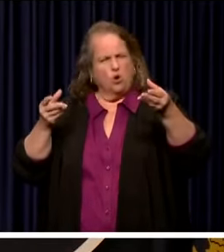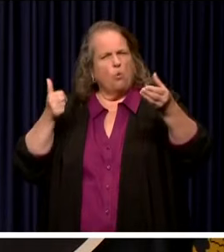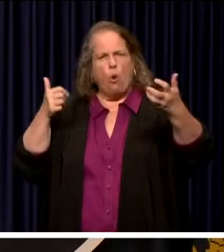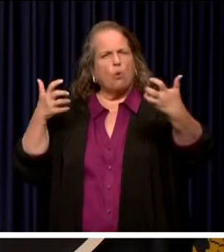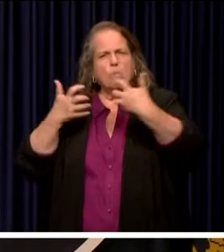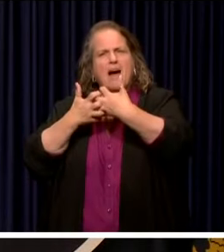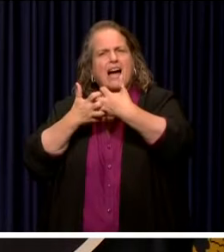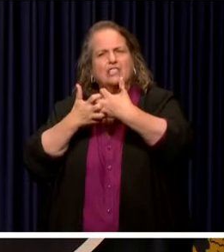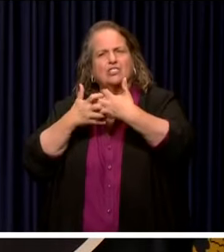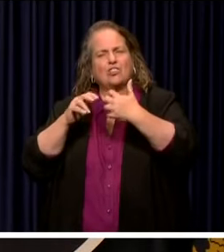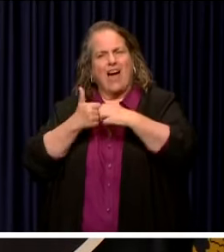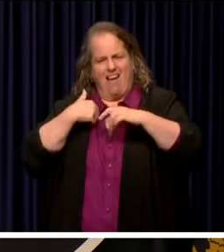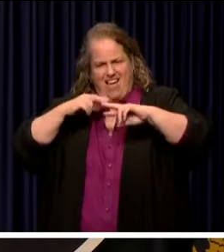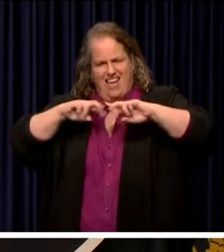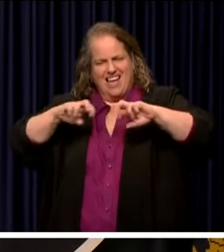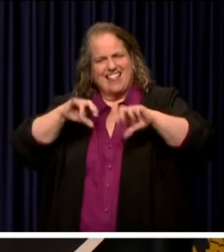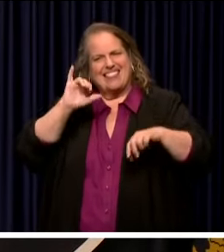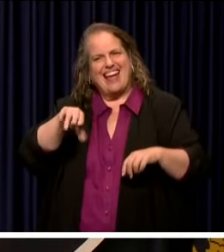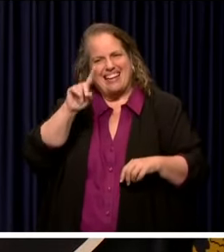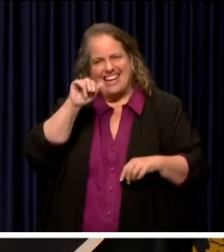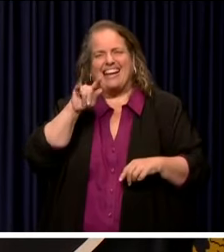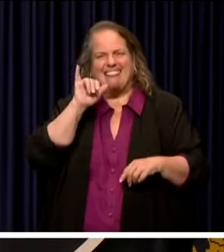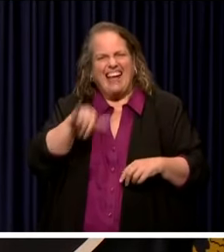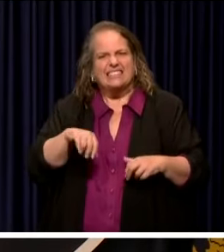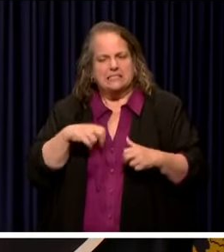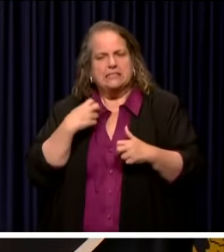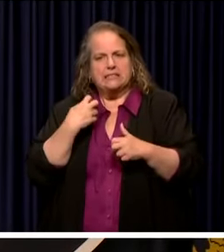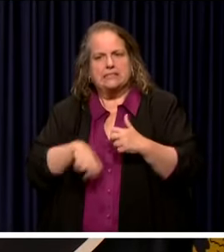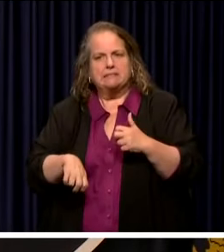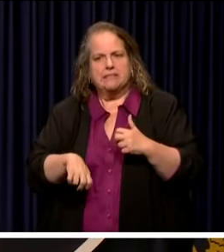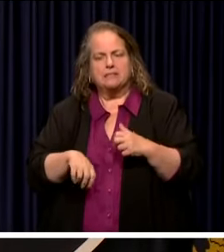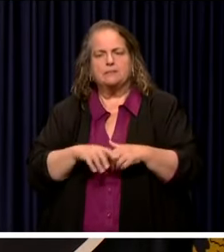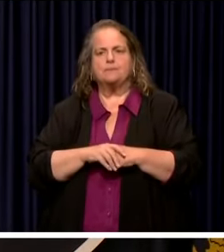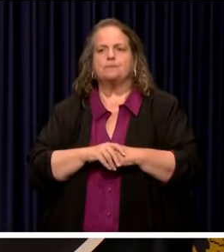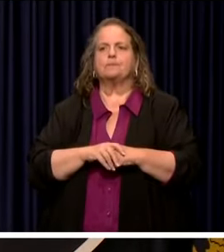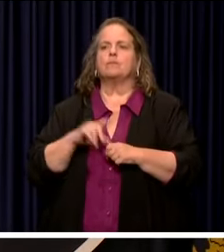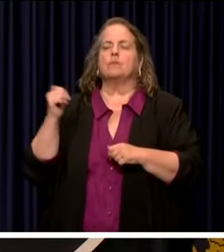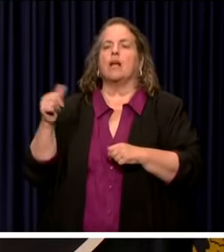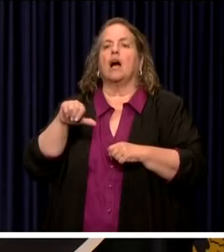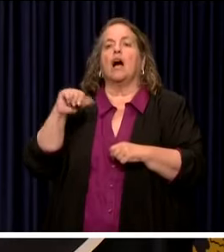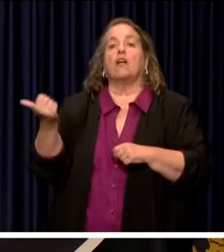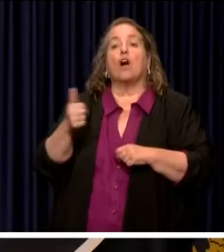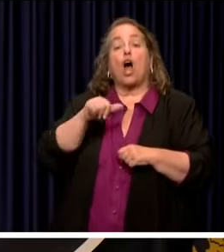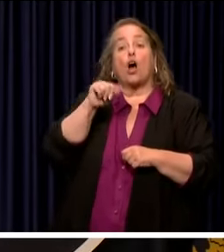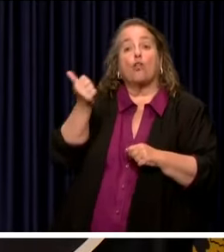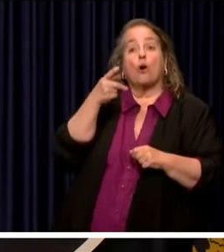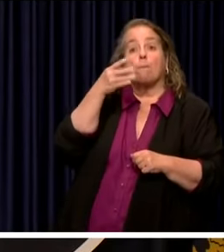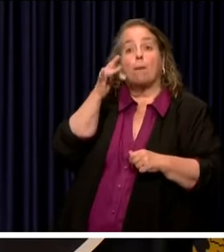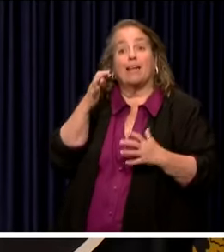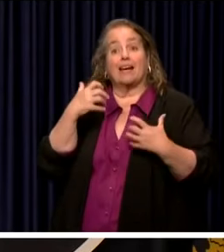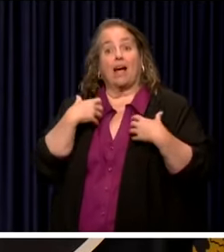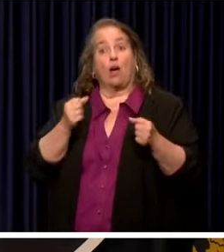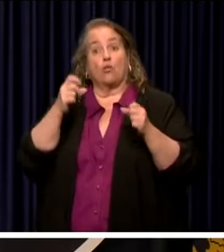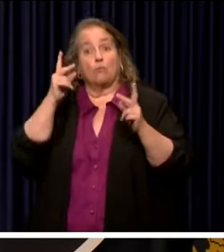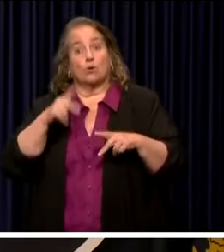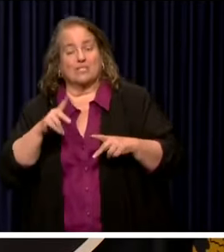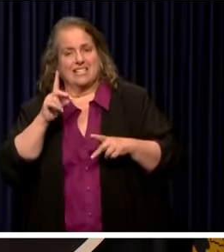00NED TO COUN COUNTY AS SUCH.